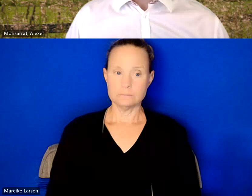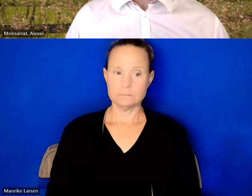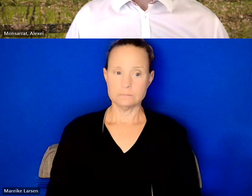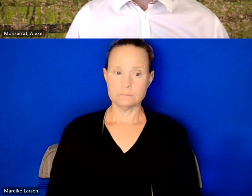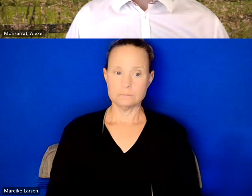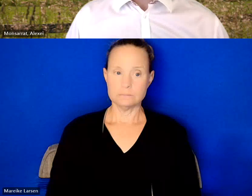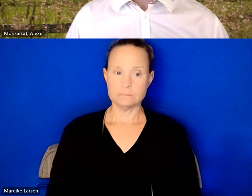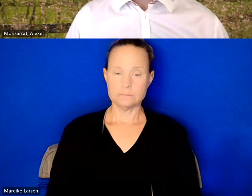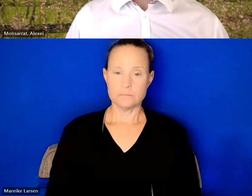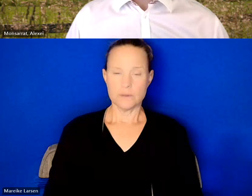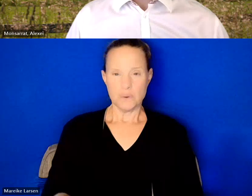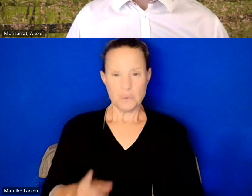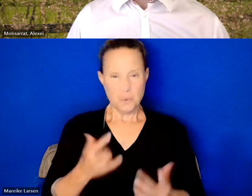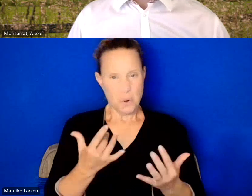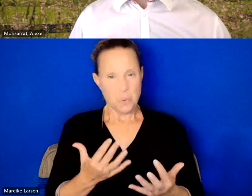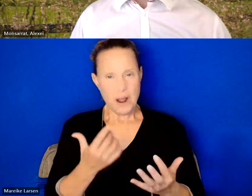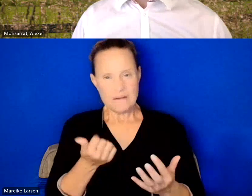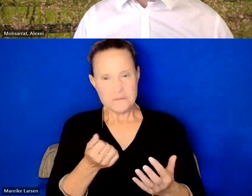For additional questions or comments.